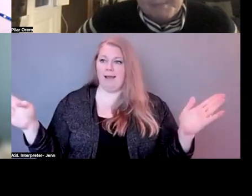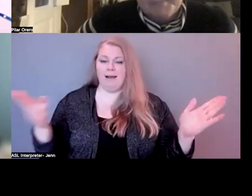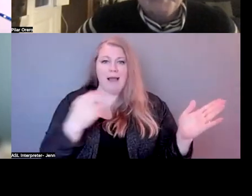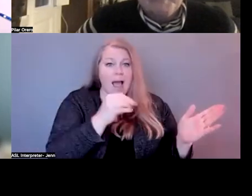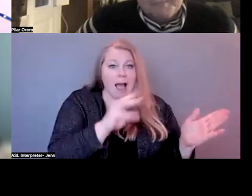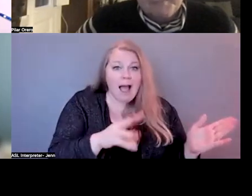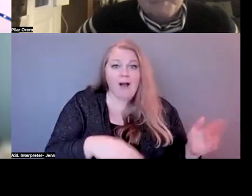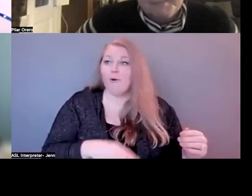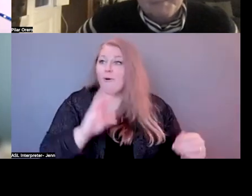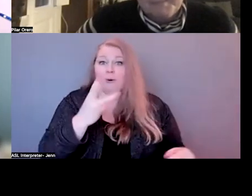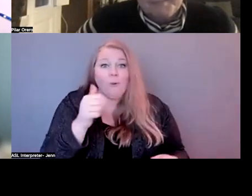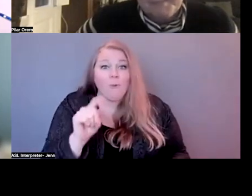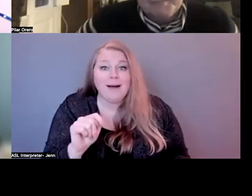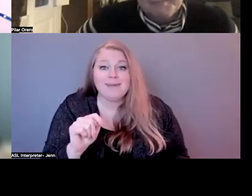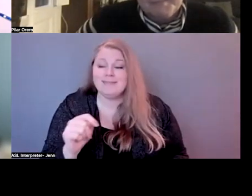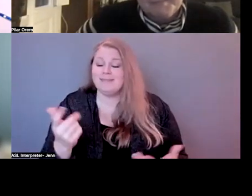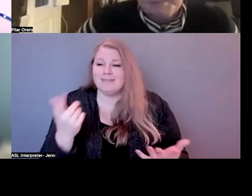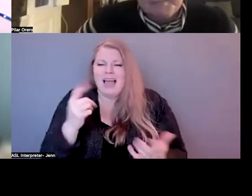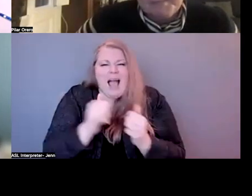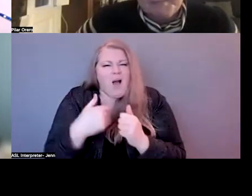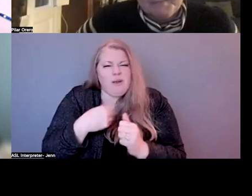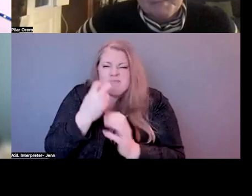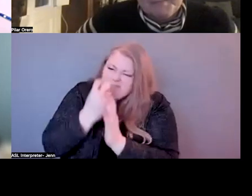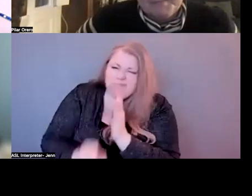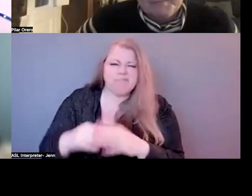we would do to really dig into these advancing technologies.